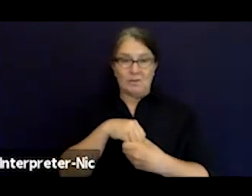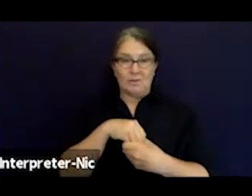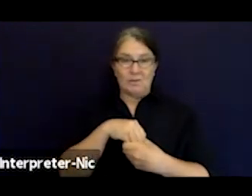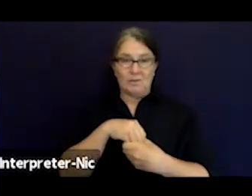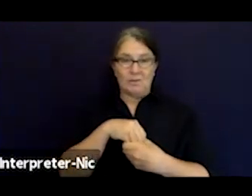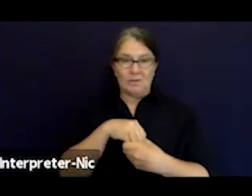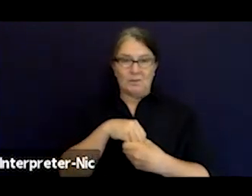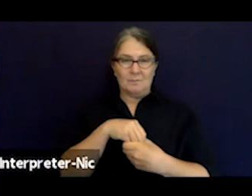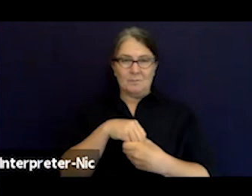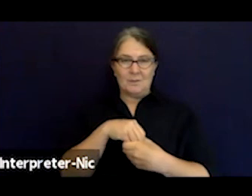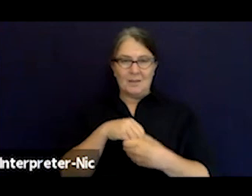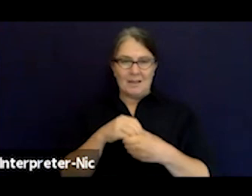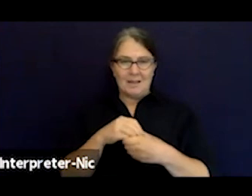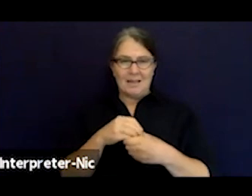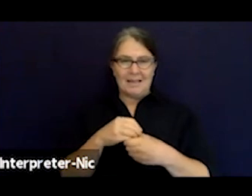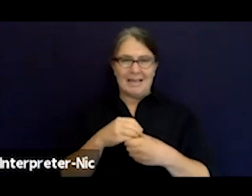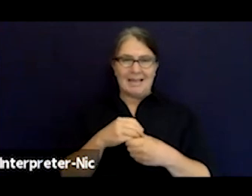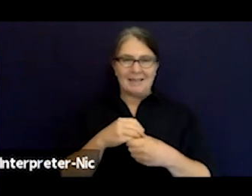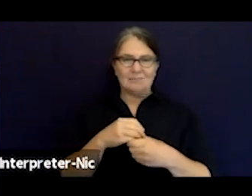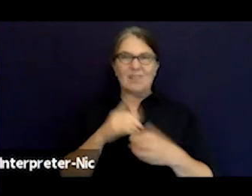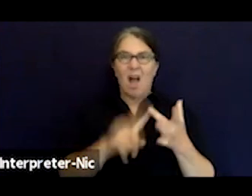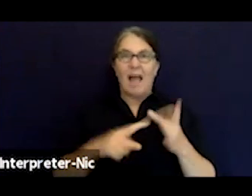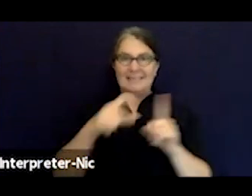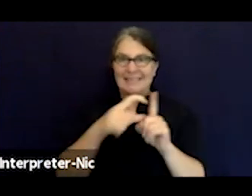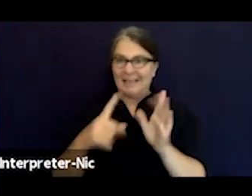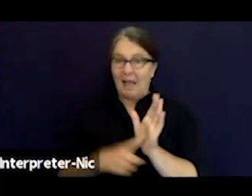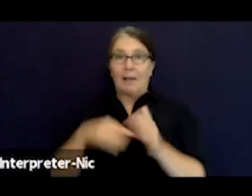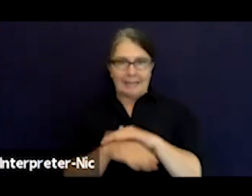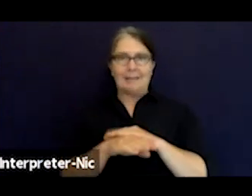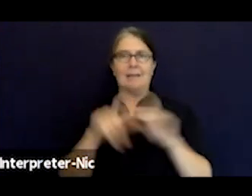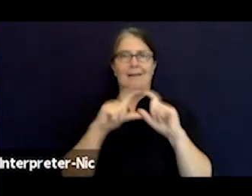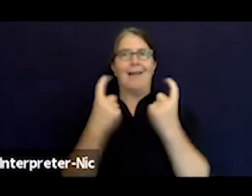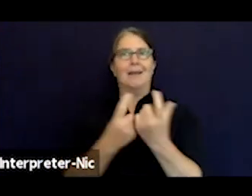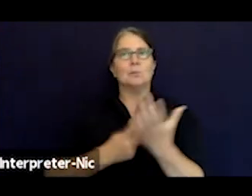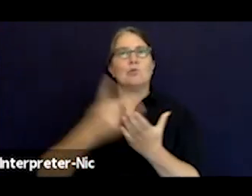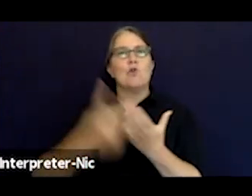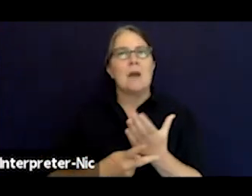the four interactions and time estimates, equal access for everyone. Plus 1, a couple of votes